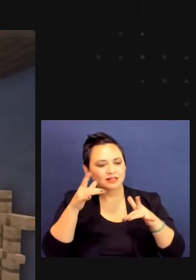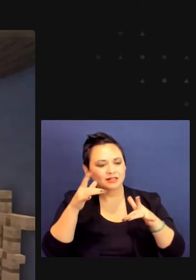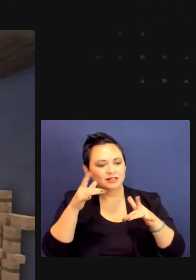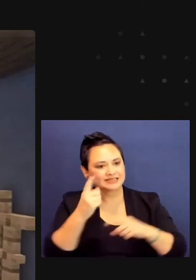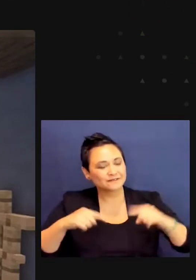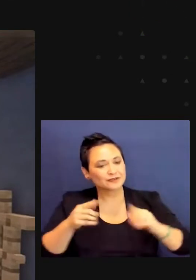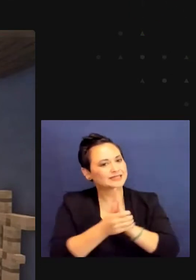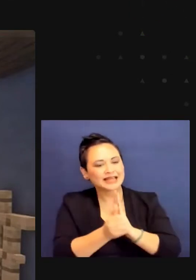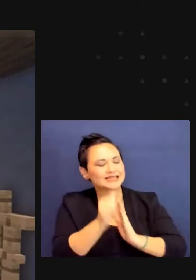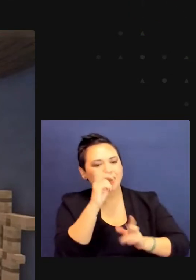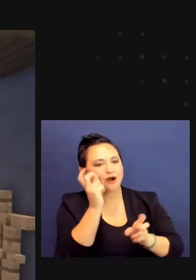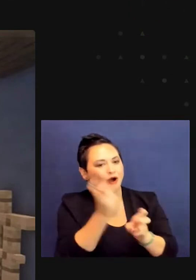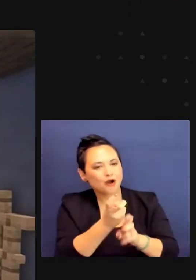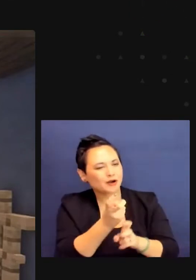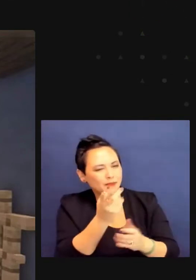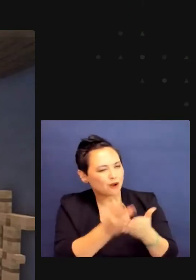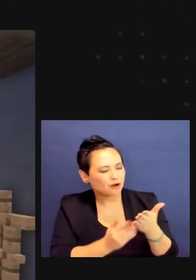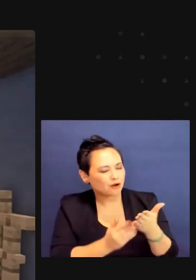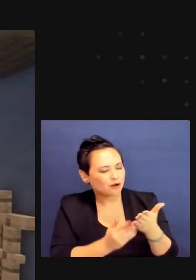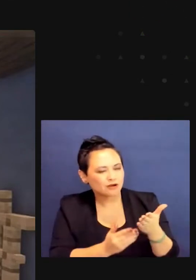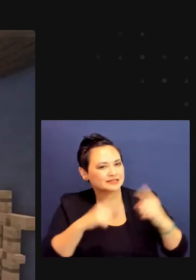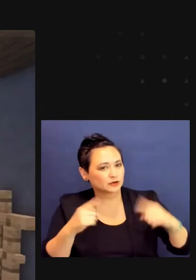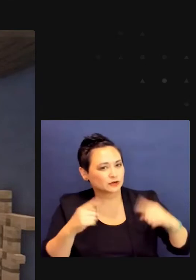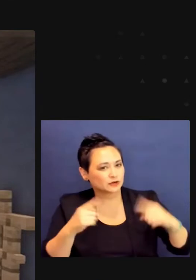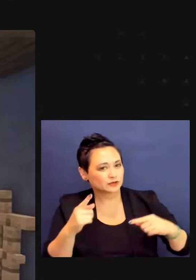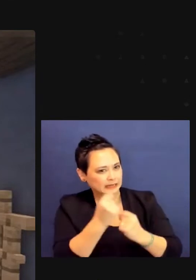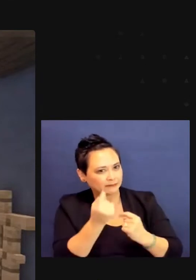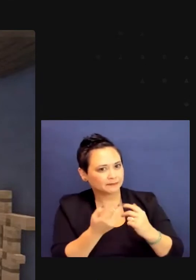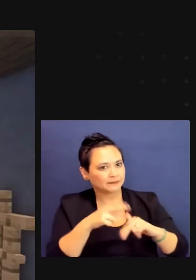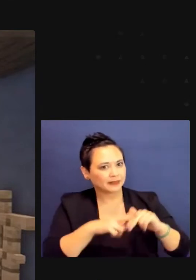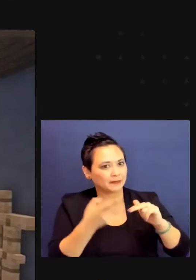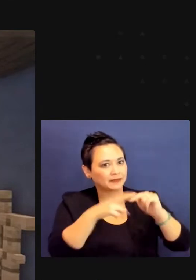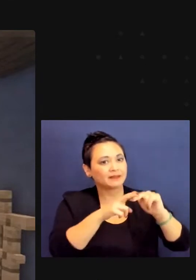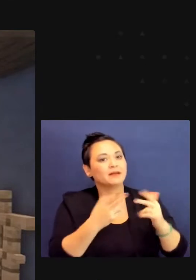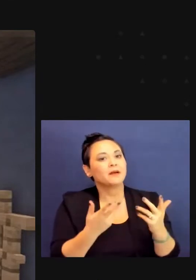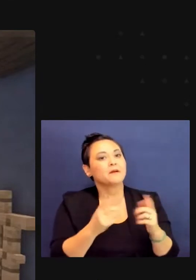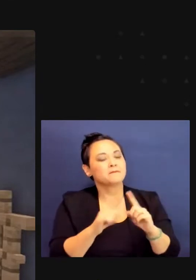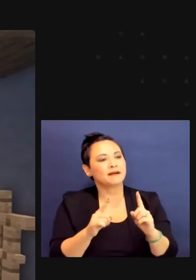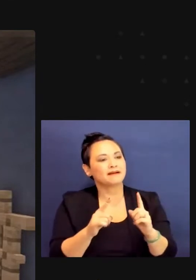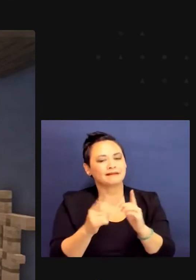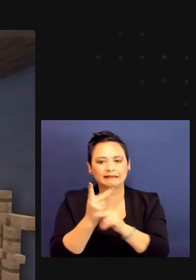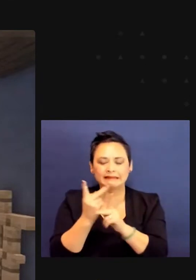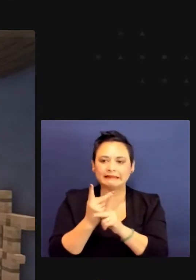But, like Kim said, keeping your talent engaged and retained is often the hardest part.